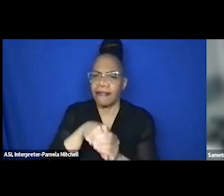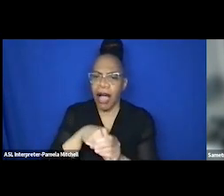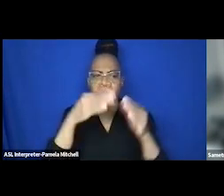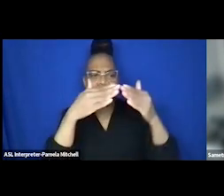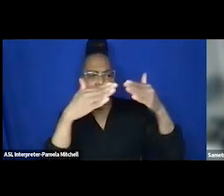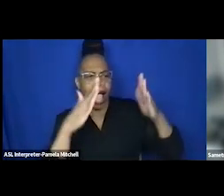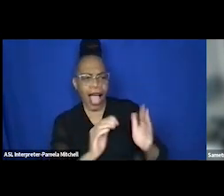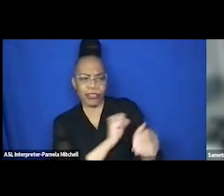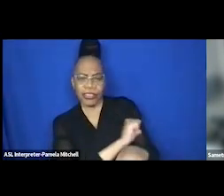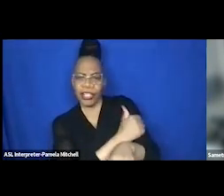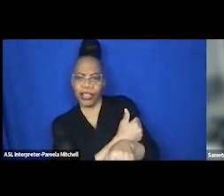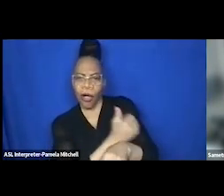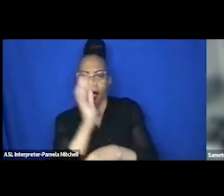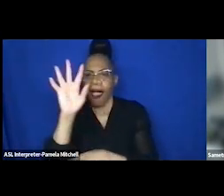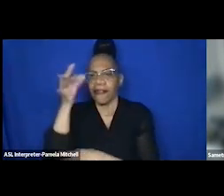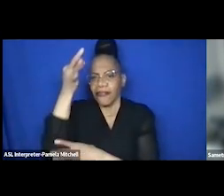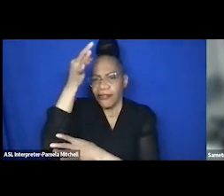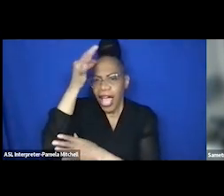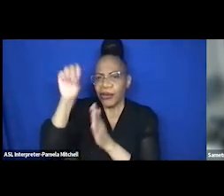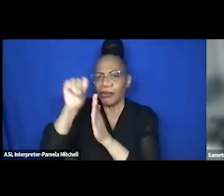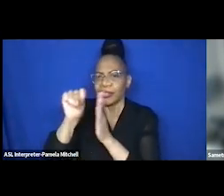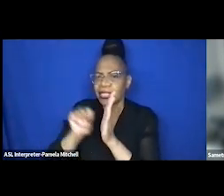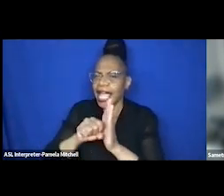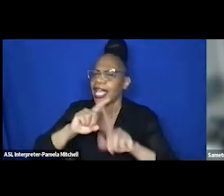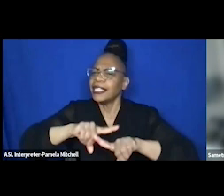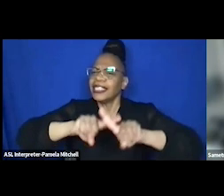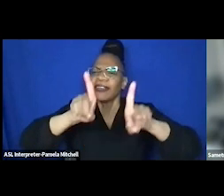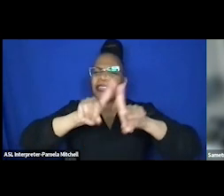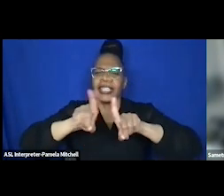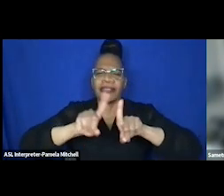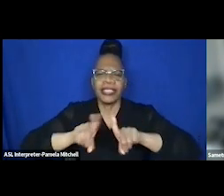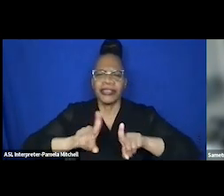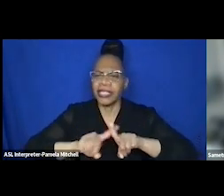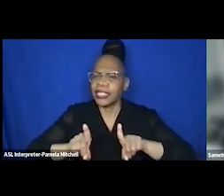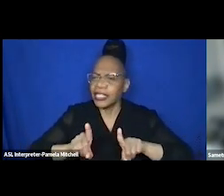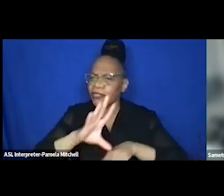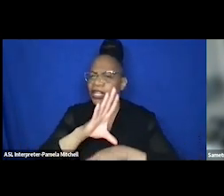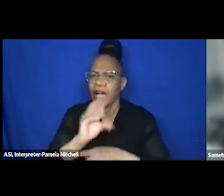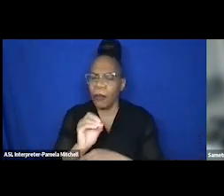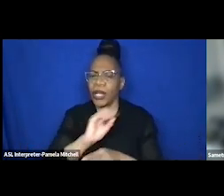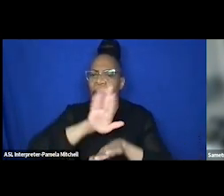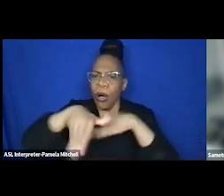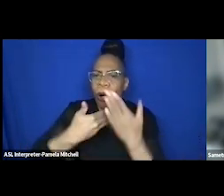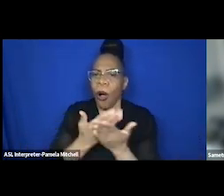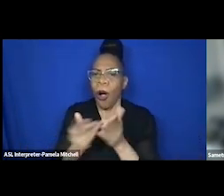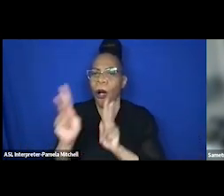city and state governments, faith-based organizations, shelter providers, homeless clinicians, right? Everyone who really kind of has, you know,